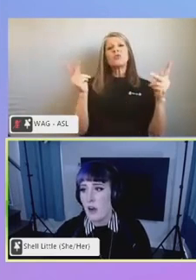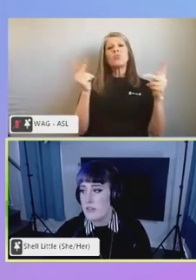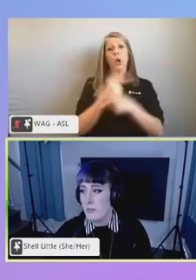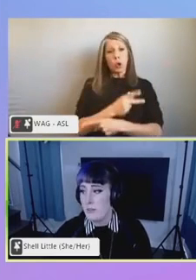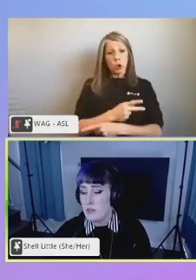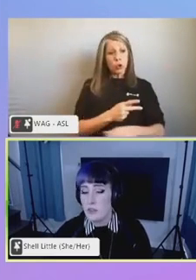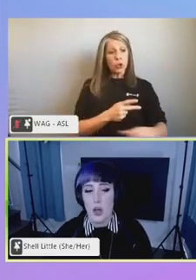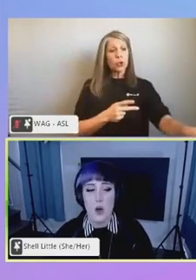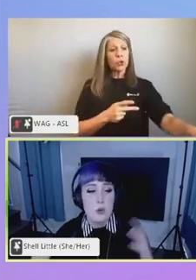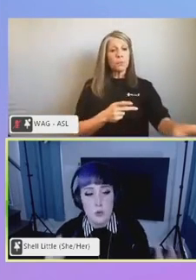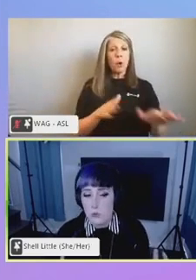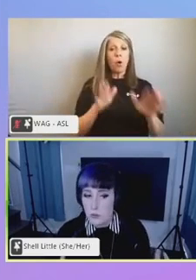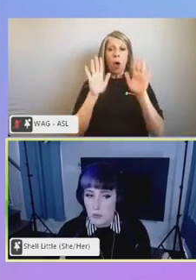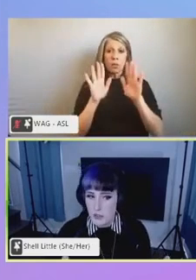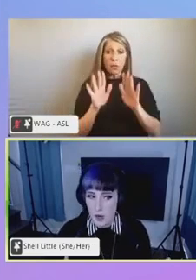patriarchy are feeding absolutely in to make the